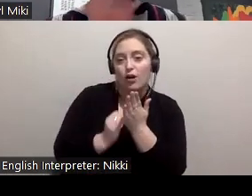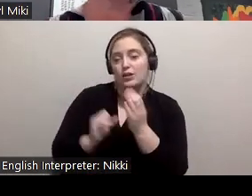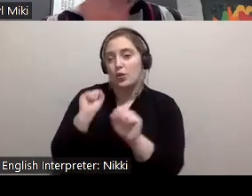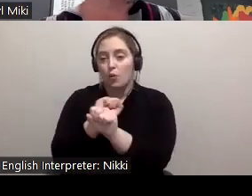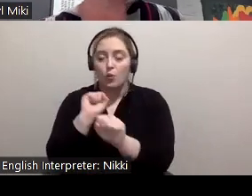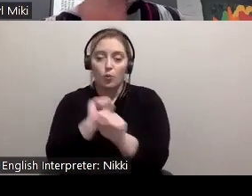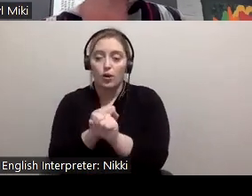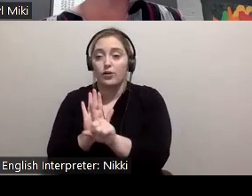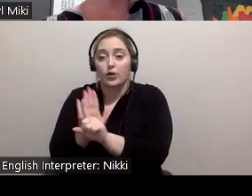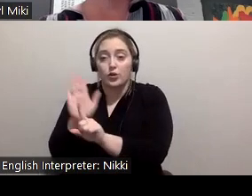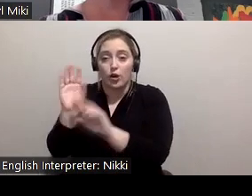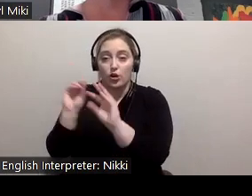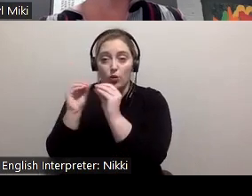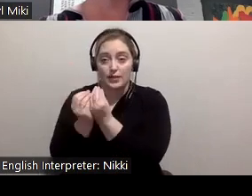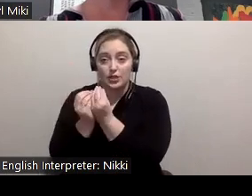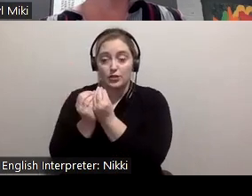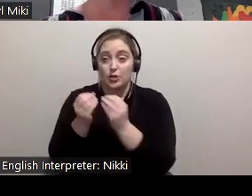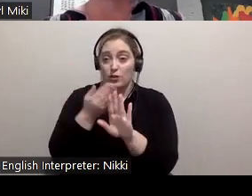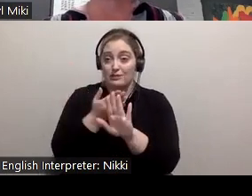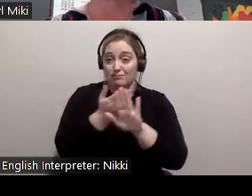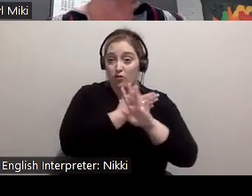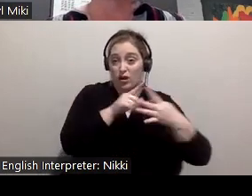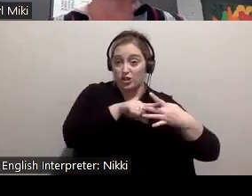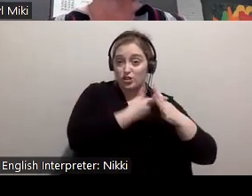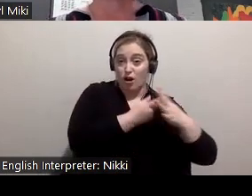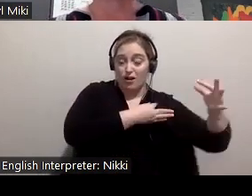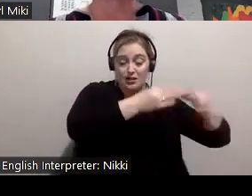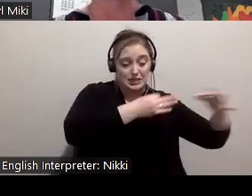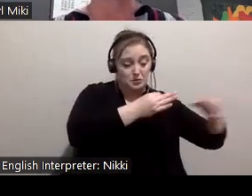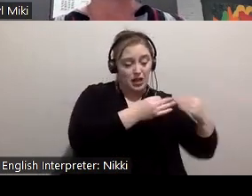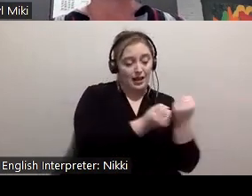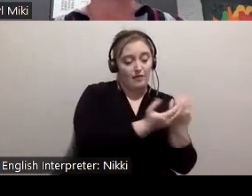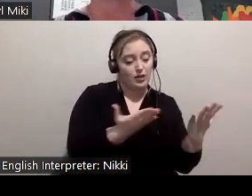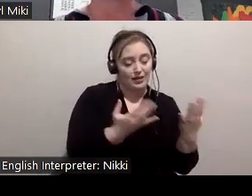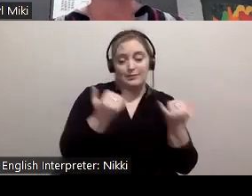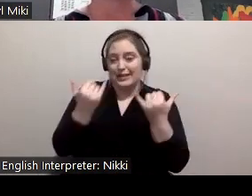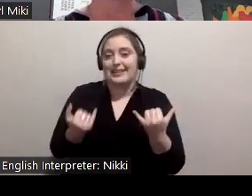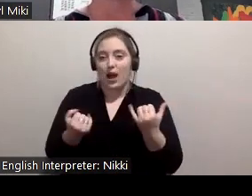in the application. And so for example you might want to throw